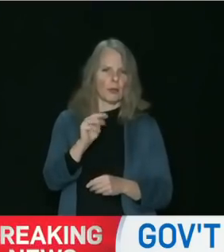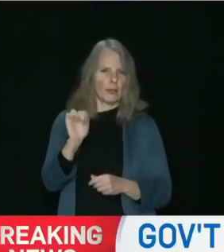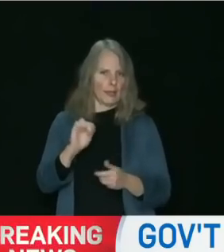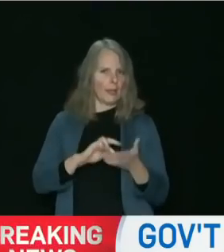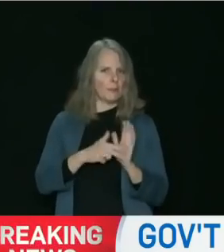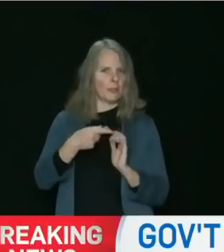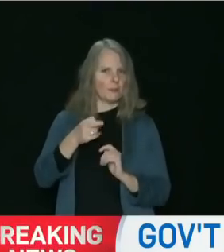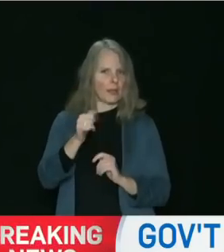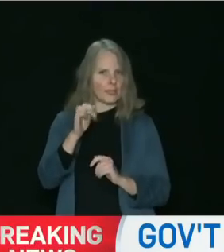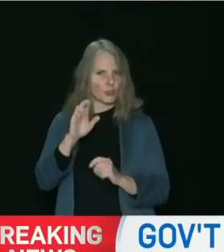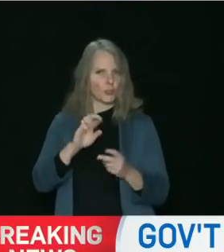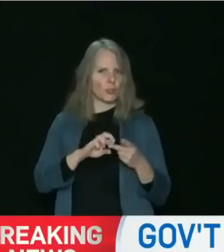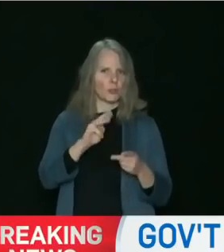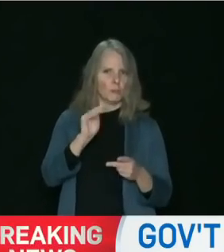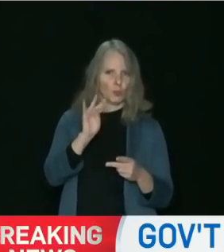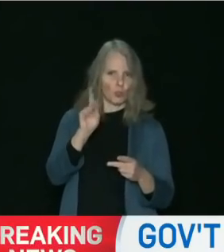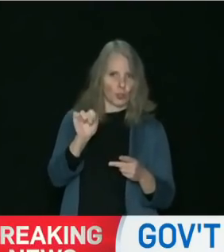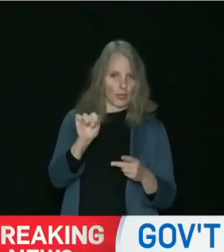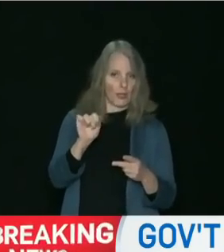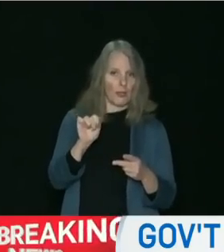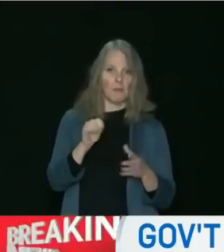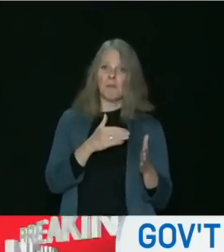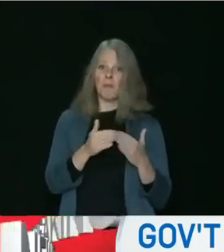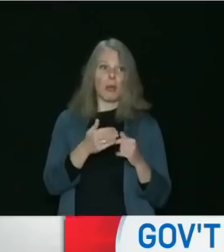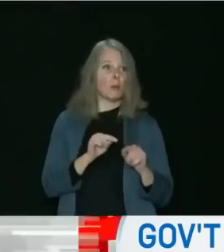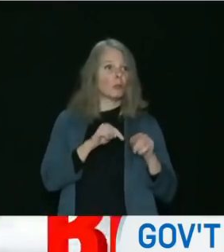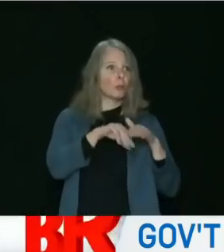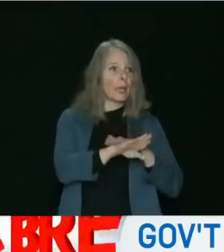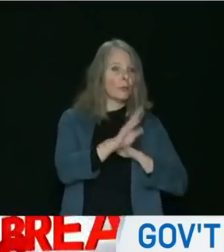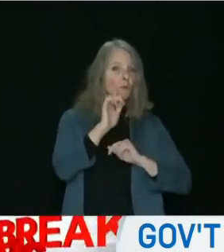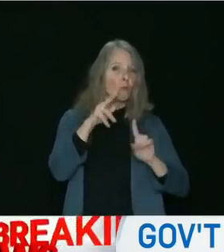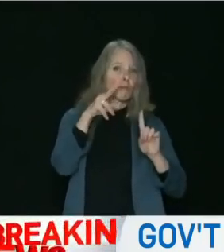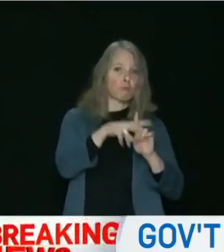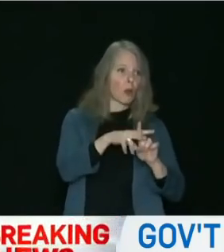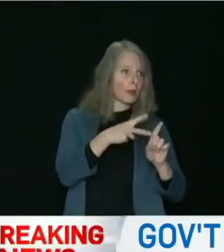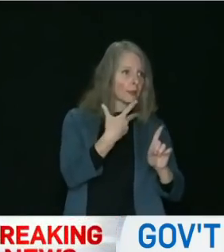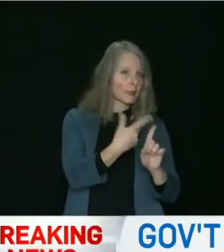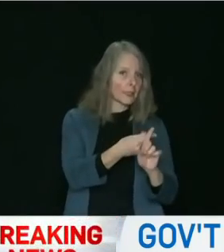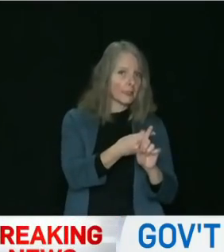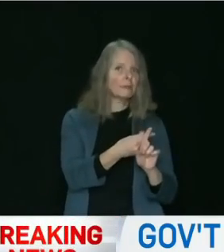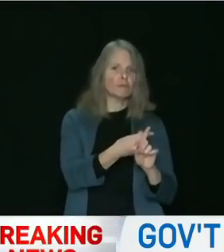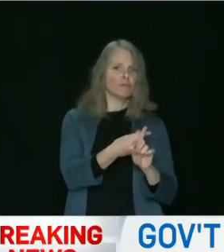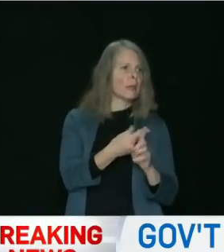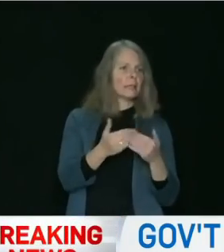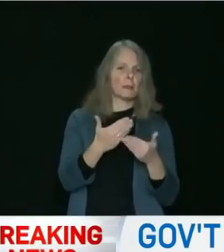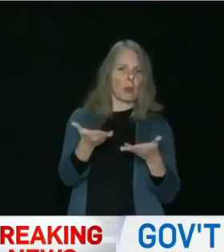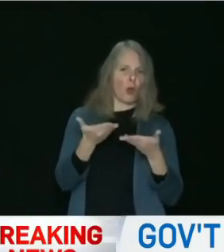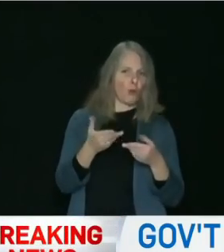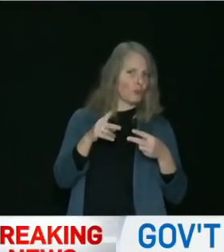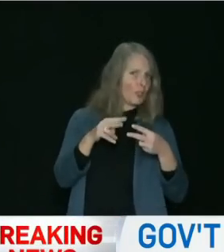MODERNA, ARE EFFECTIVE AS BOOSTER DOSES, SO BE CONFIDENT